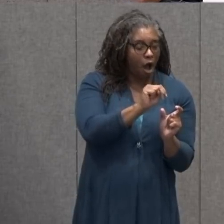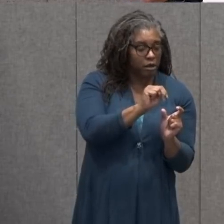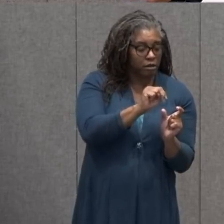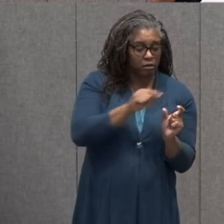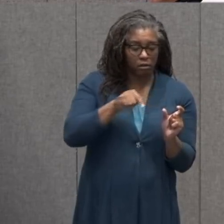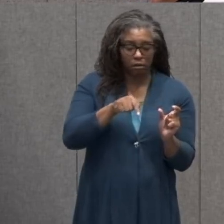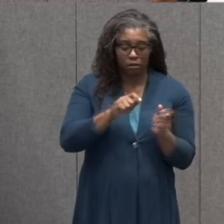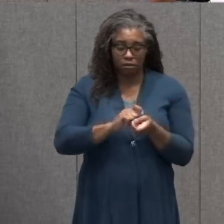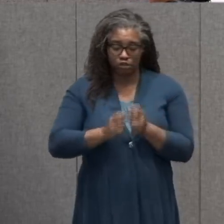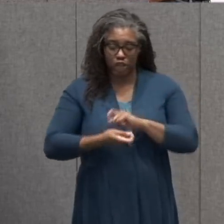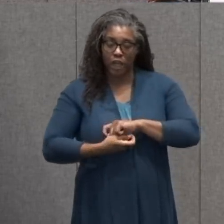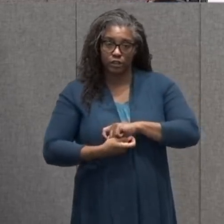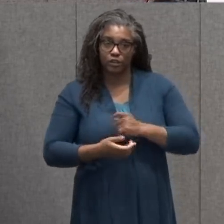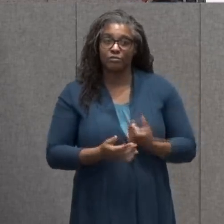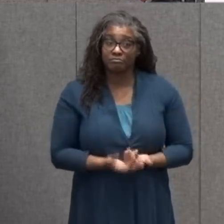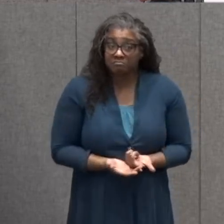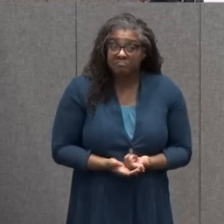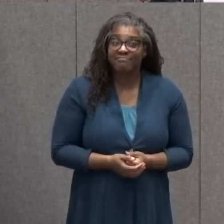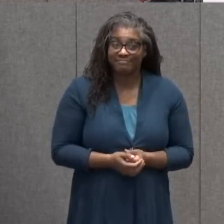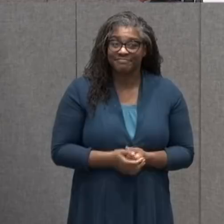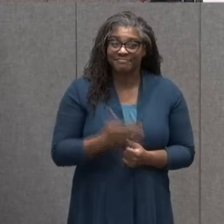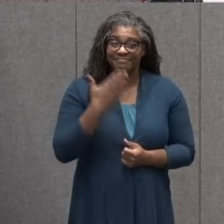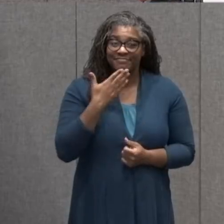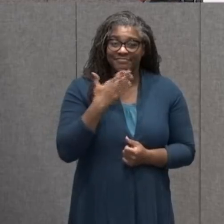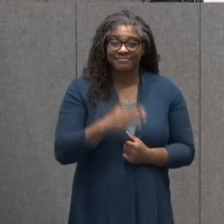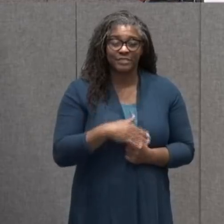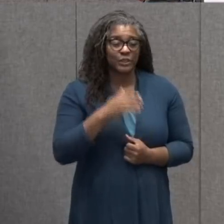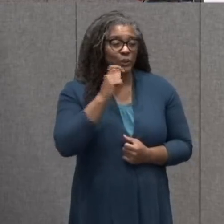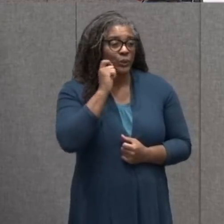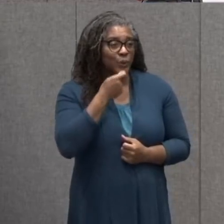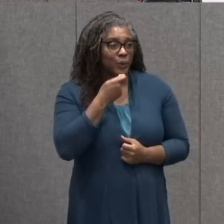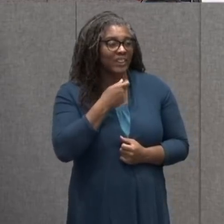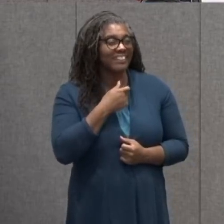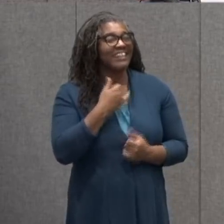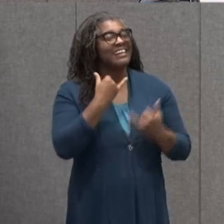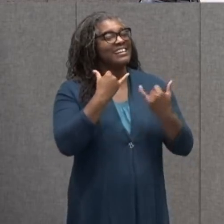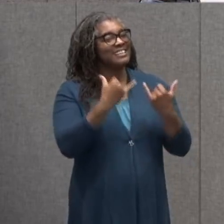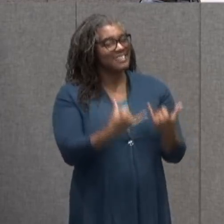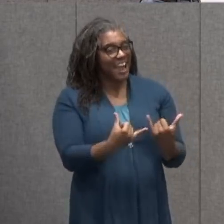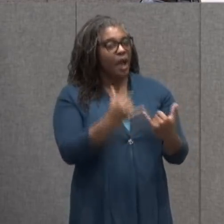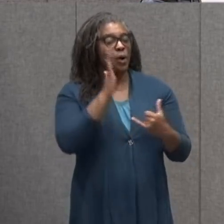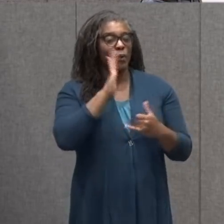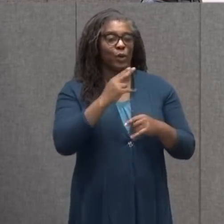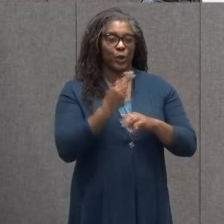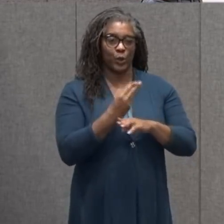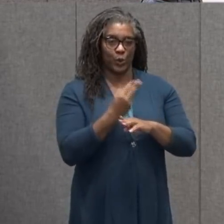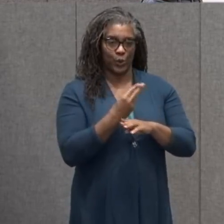Cool, all right. And I'm gonna use it in a sentence. All right, here we go.